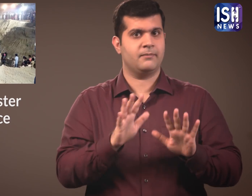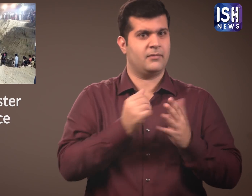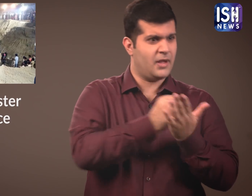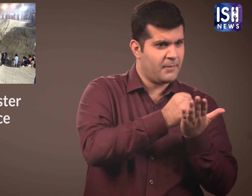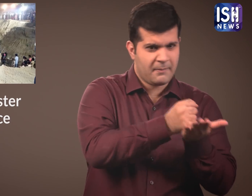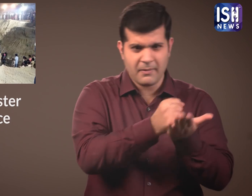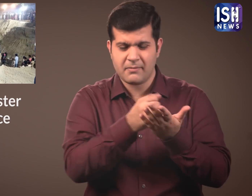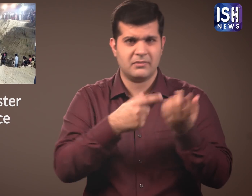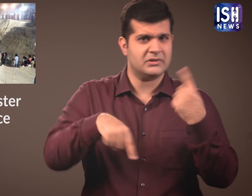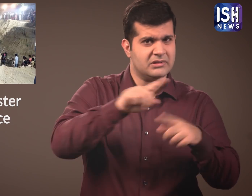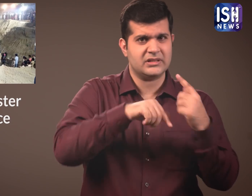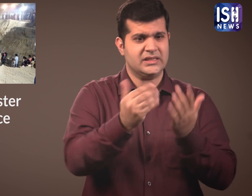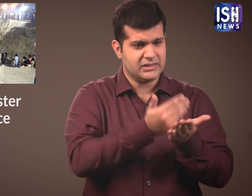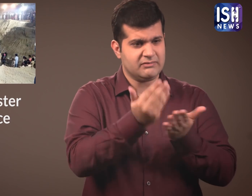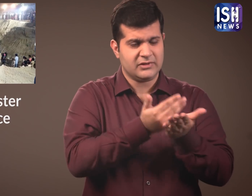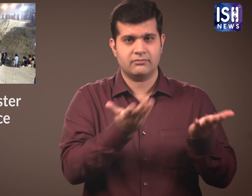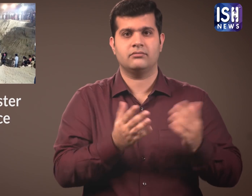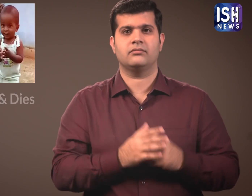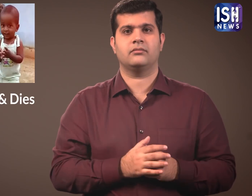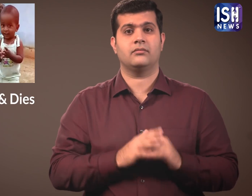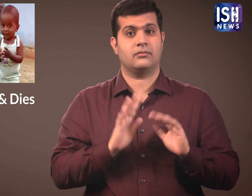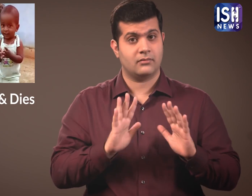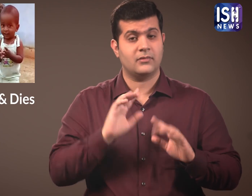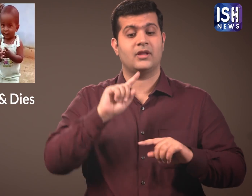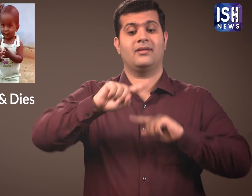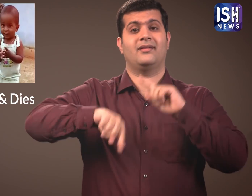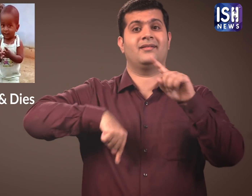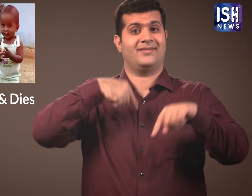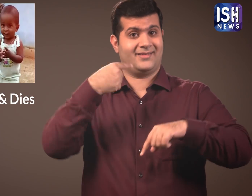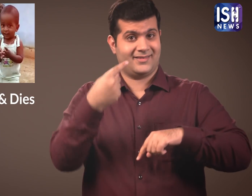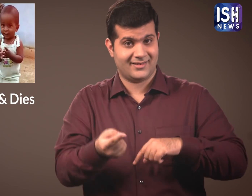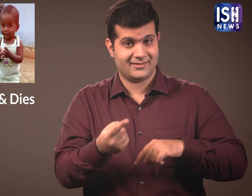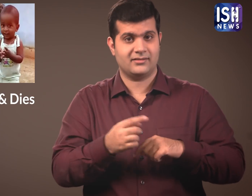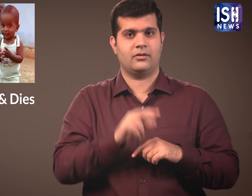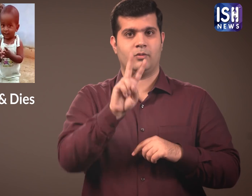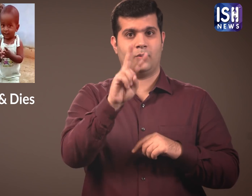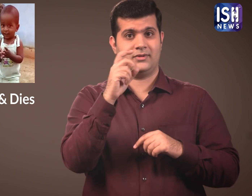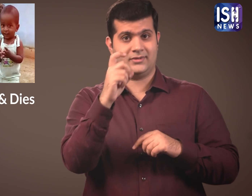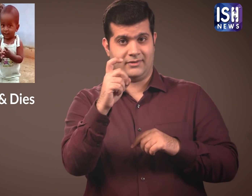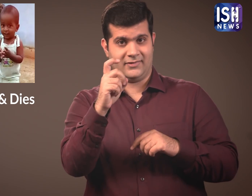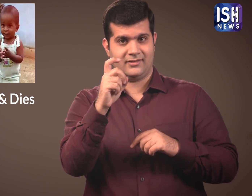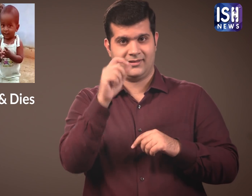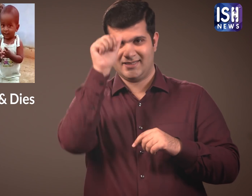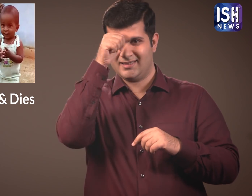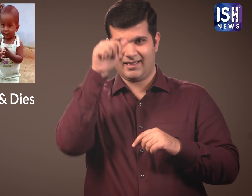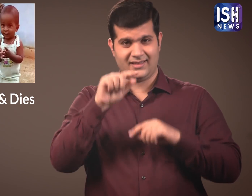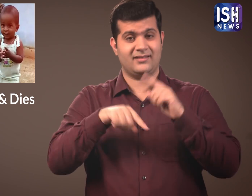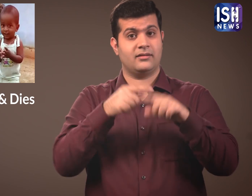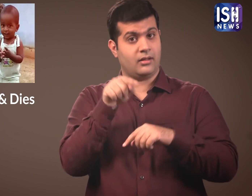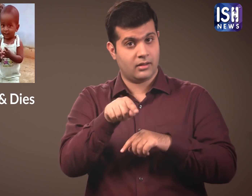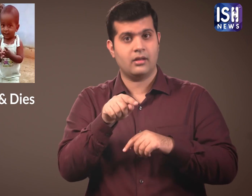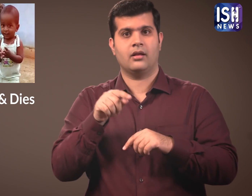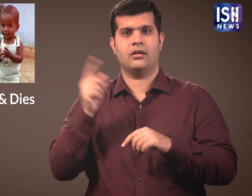They helped with the rescue operations. The next day on 27th October which was a Sunday,